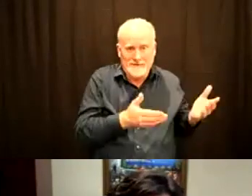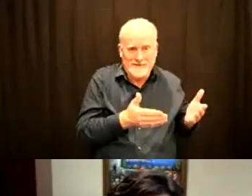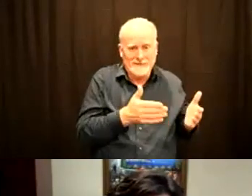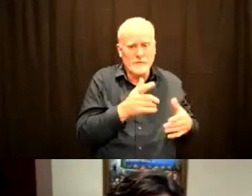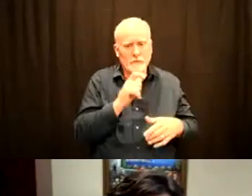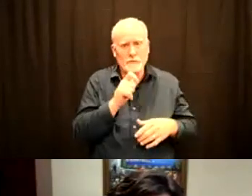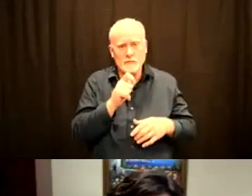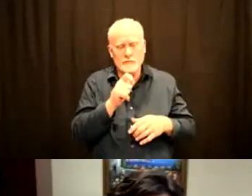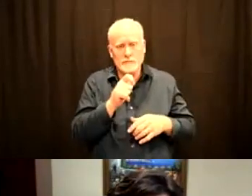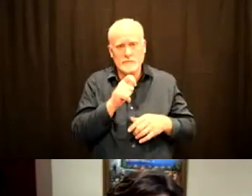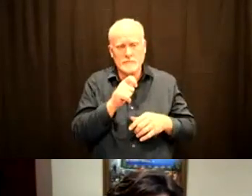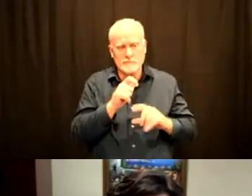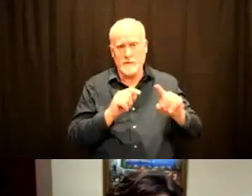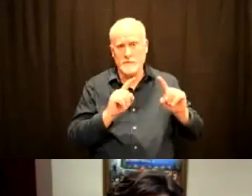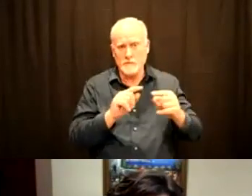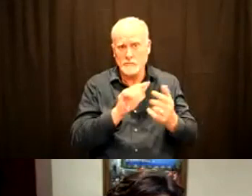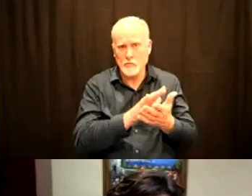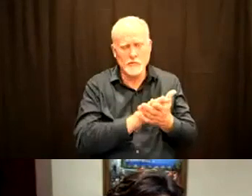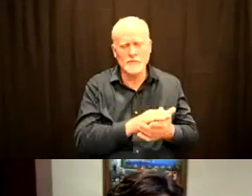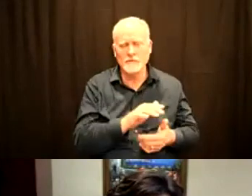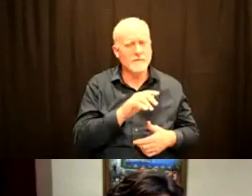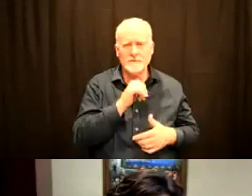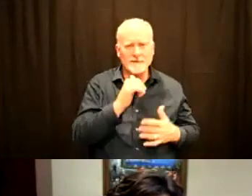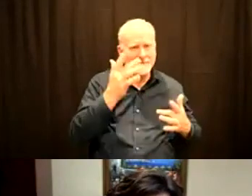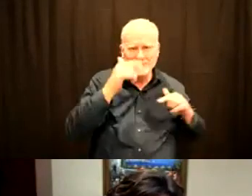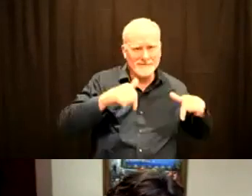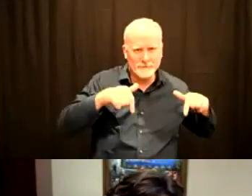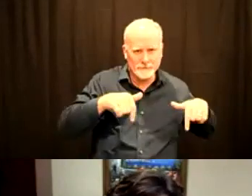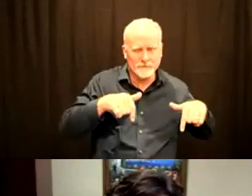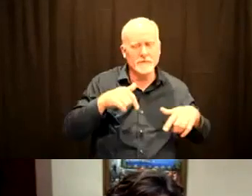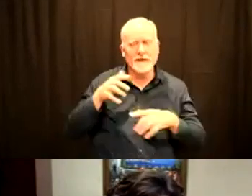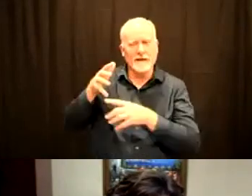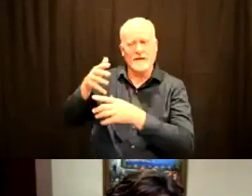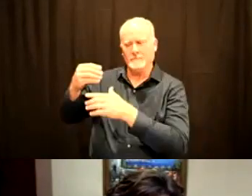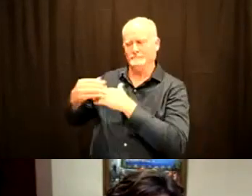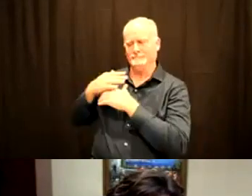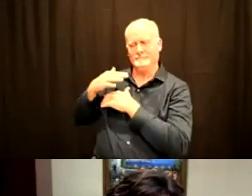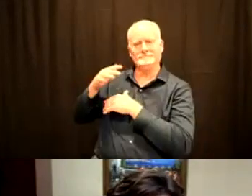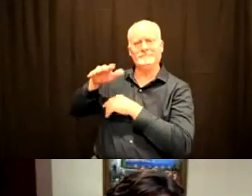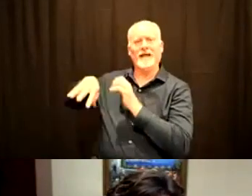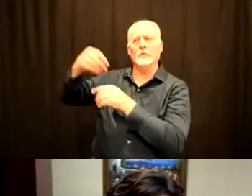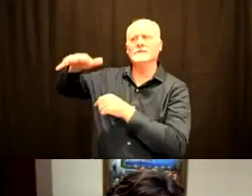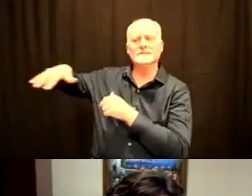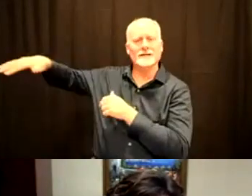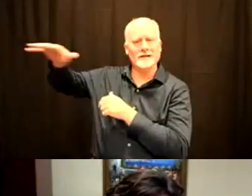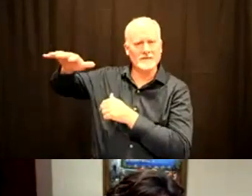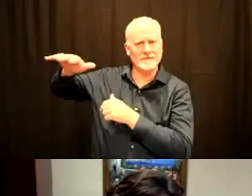really acquired off campus they were acquired in these small group settings or during holiday times